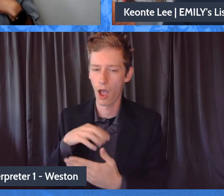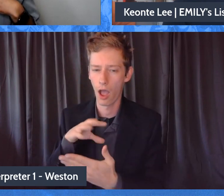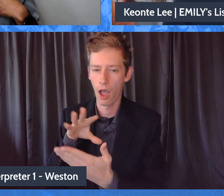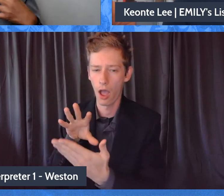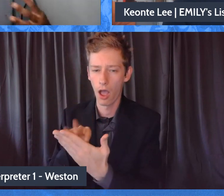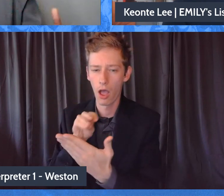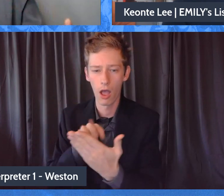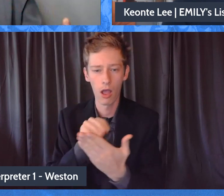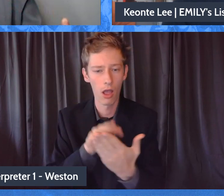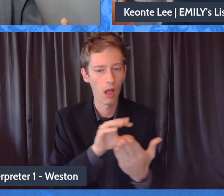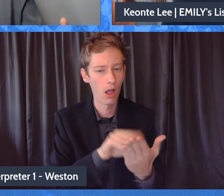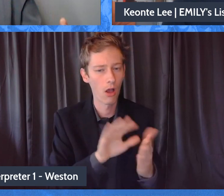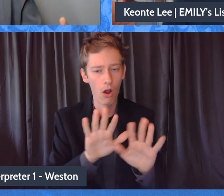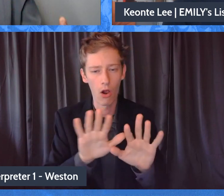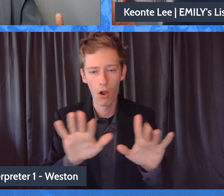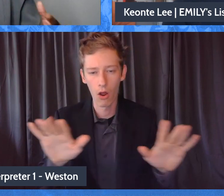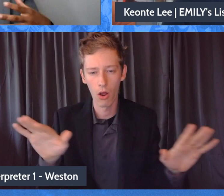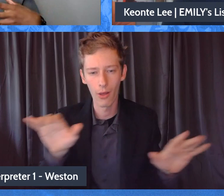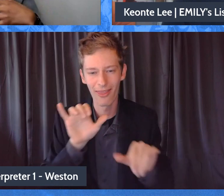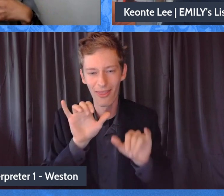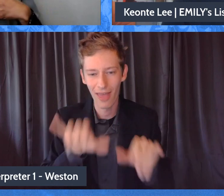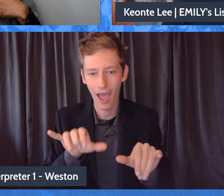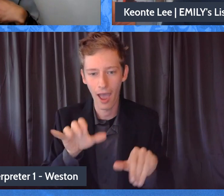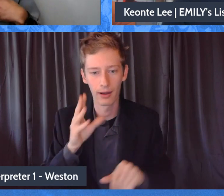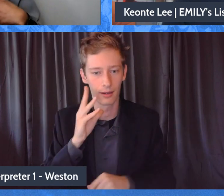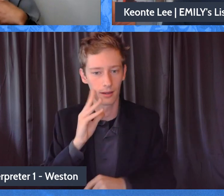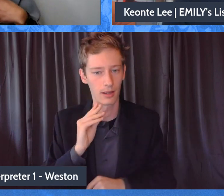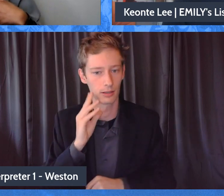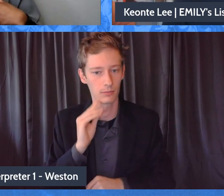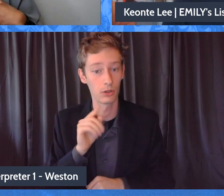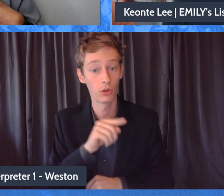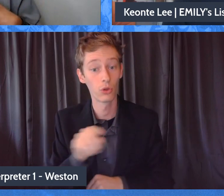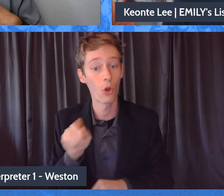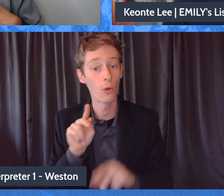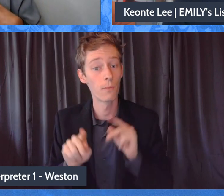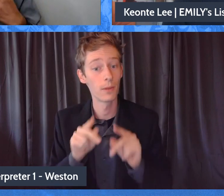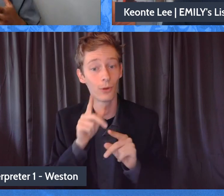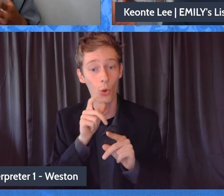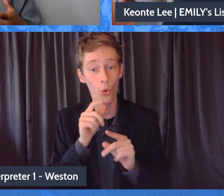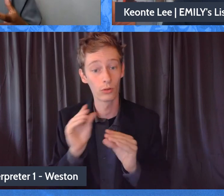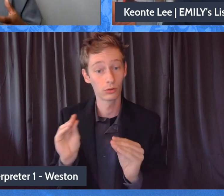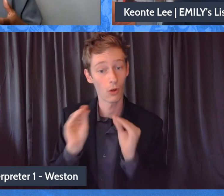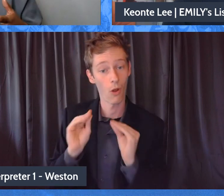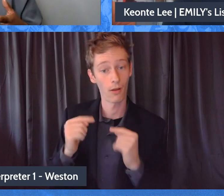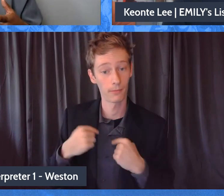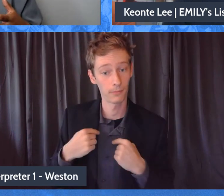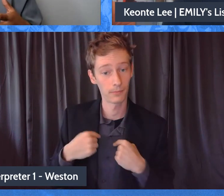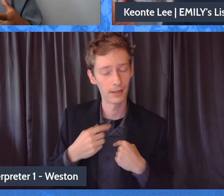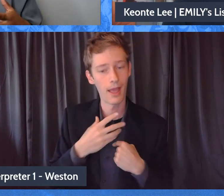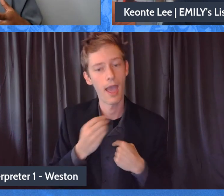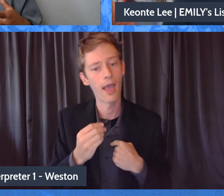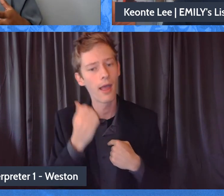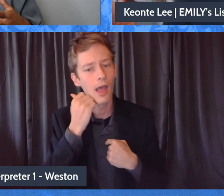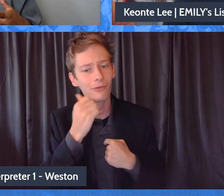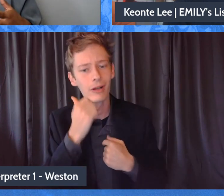the experience of those who had poured into me and the everyday lives of the women,